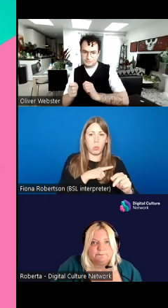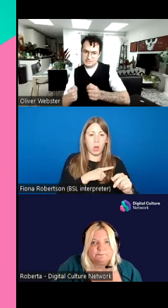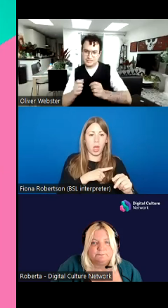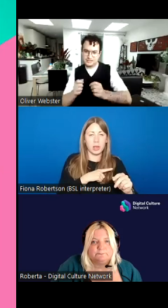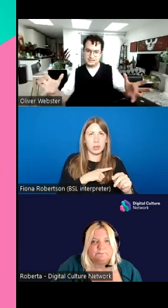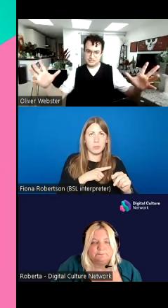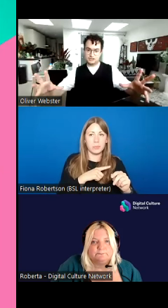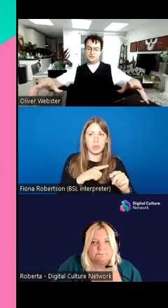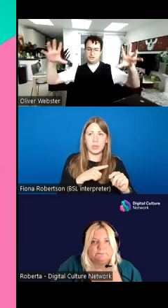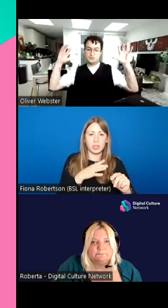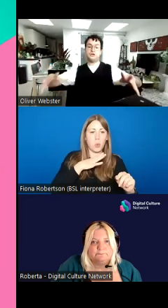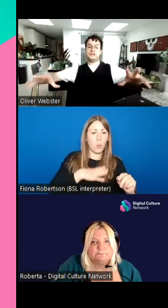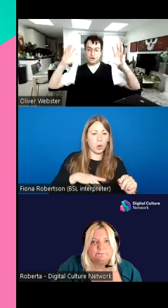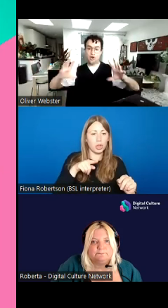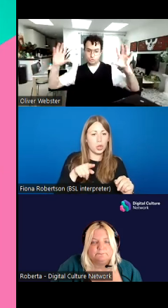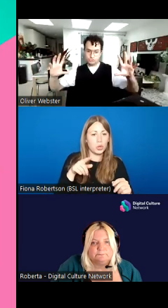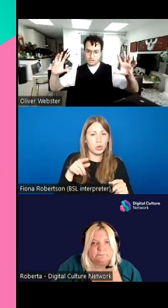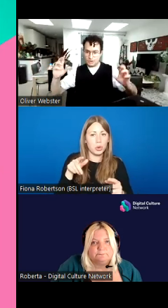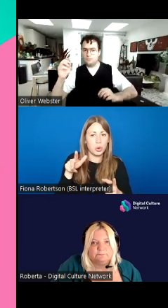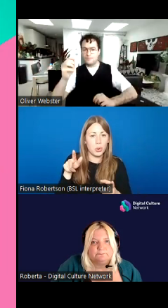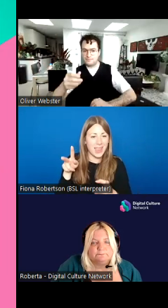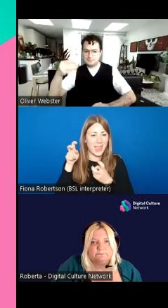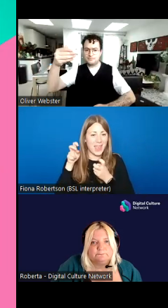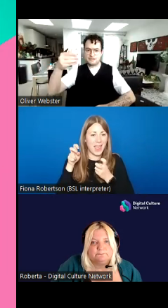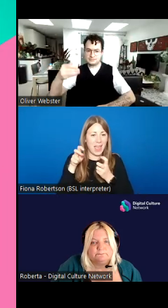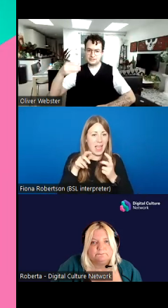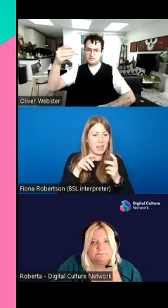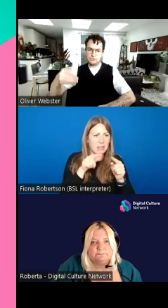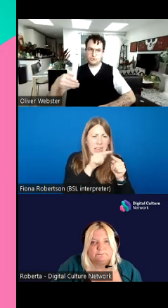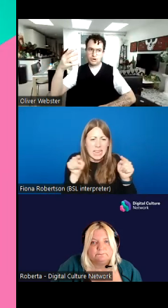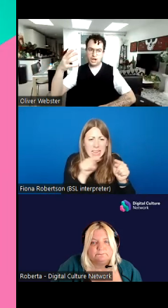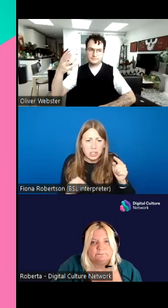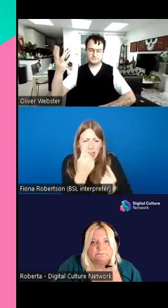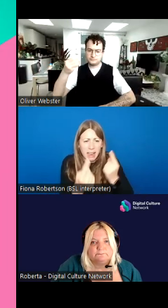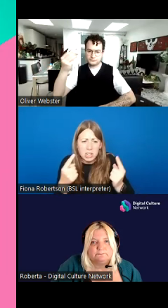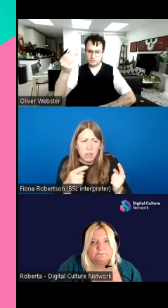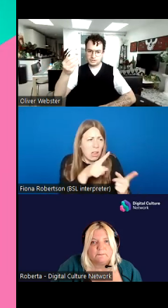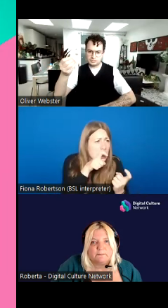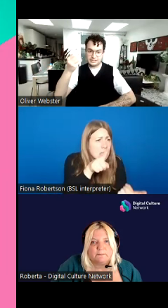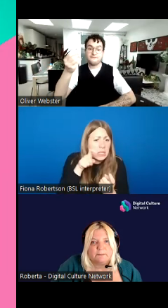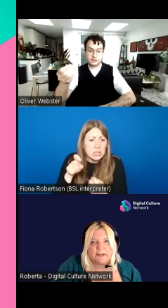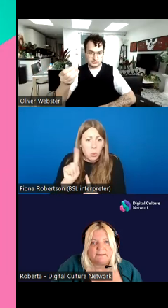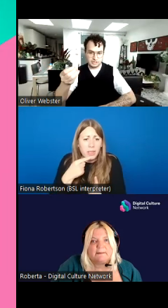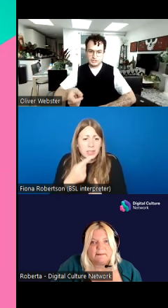You're meant to hear the noise as a whole, but maybe some bits that are more significant.